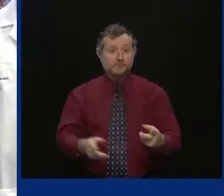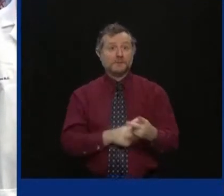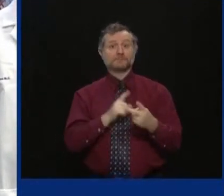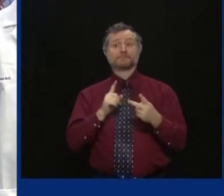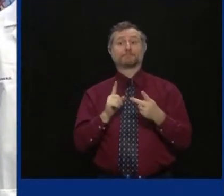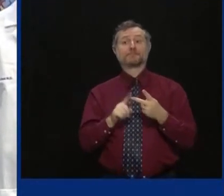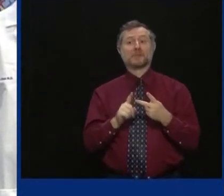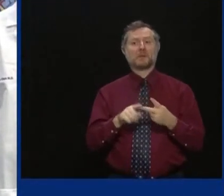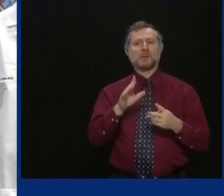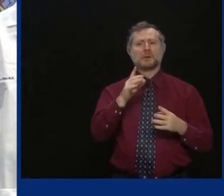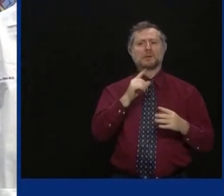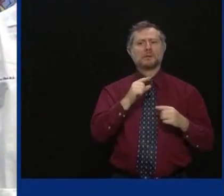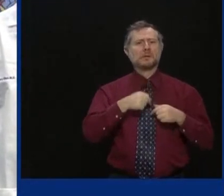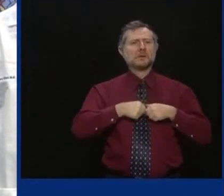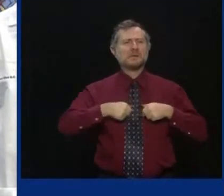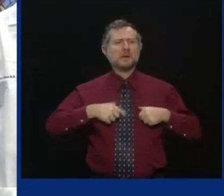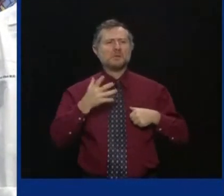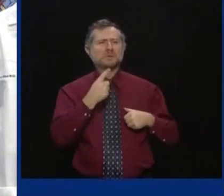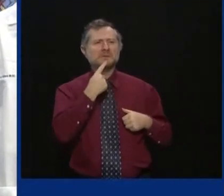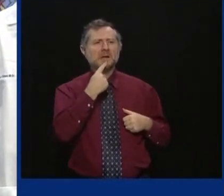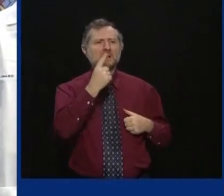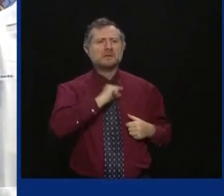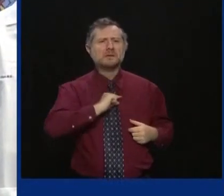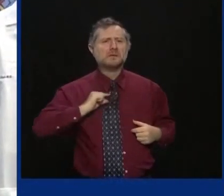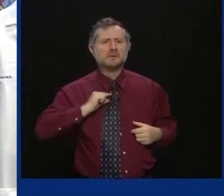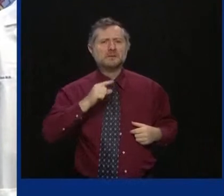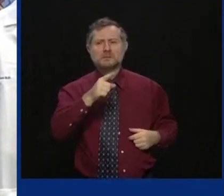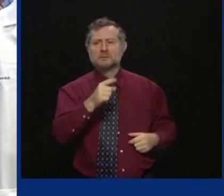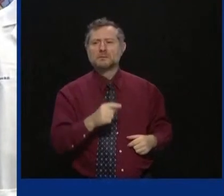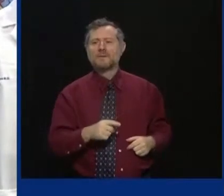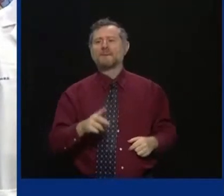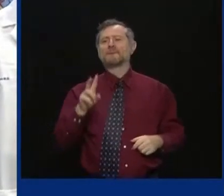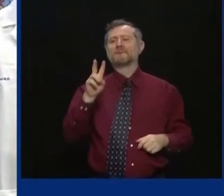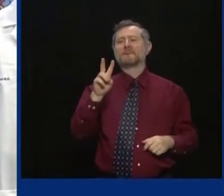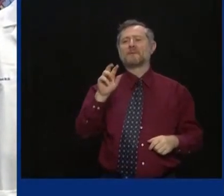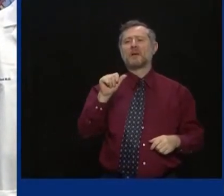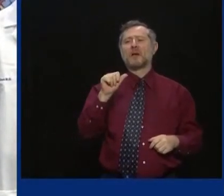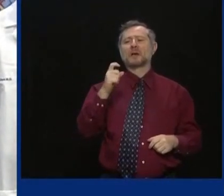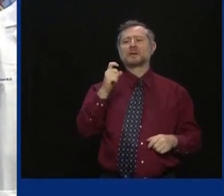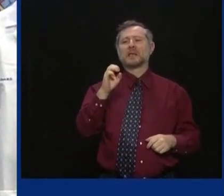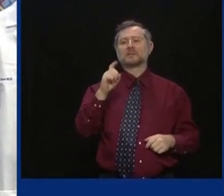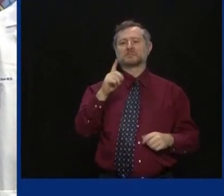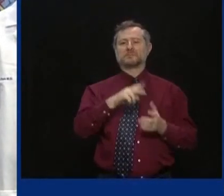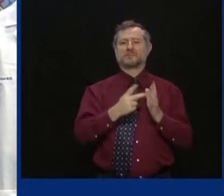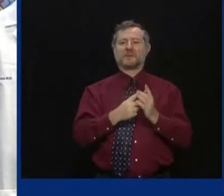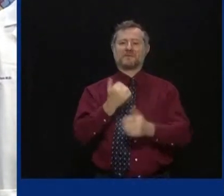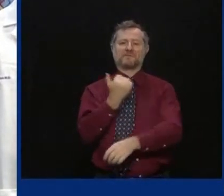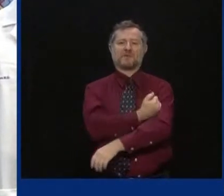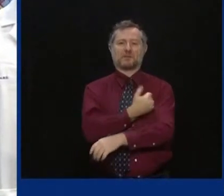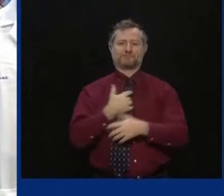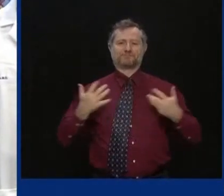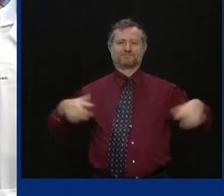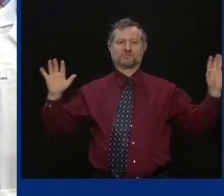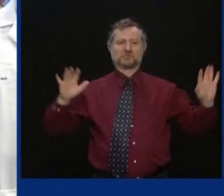ROAD TO PUT THE MEDICAL PERSONNEL IN PLACE AND DOES THAT SAY.